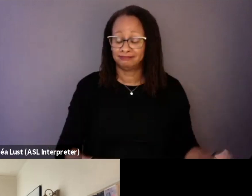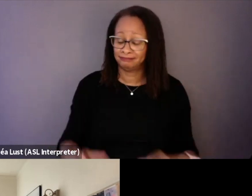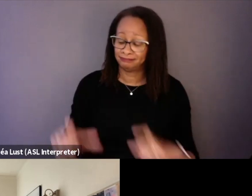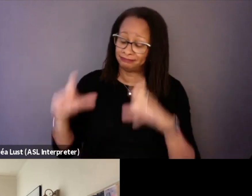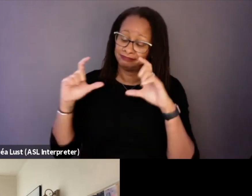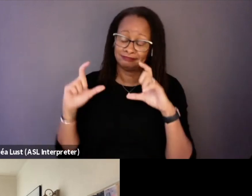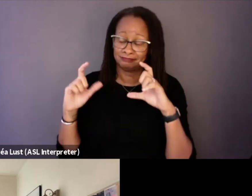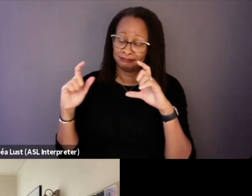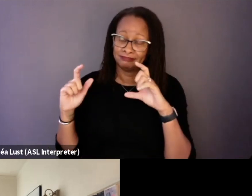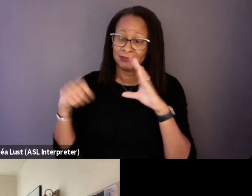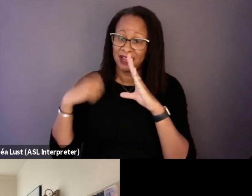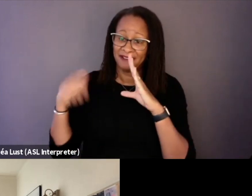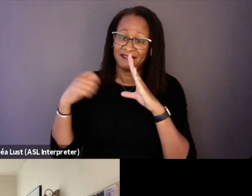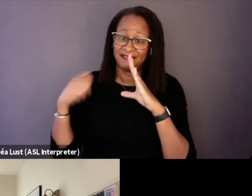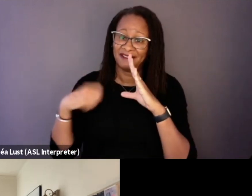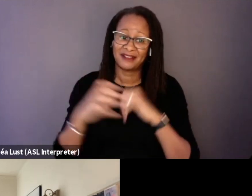and we were just spending time.